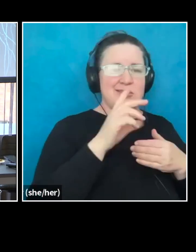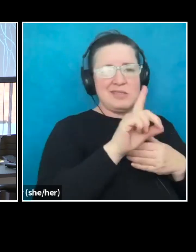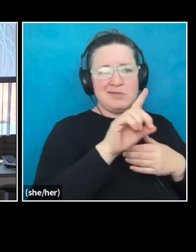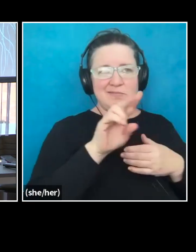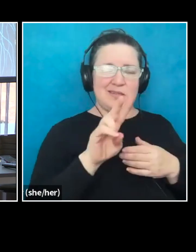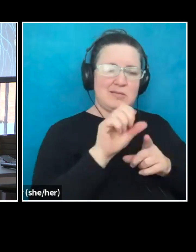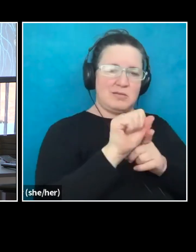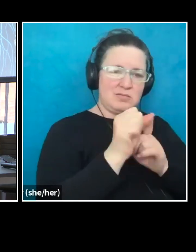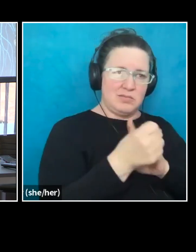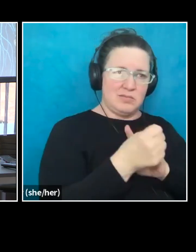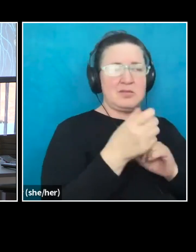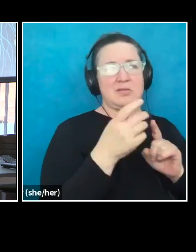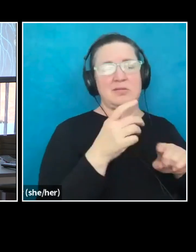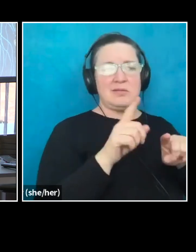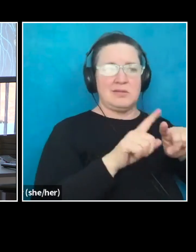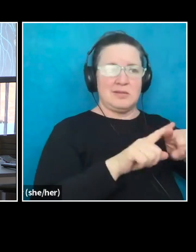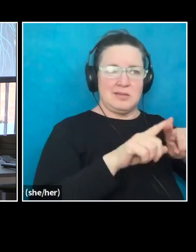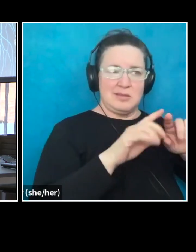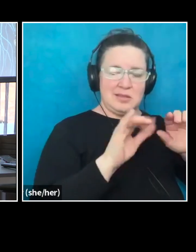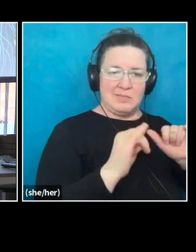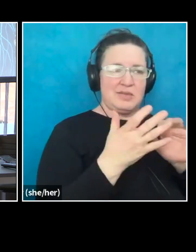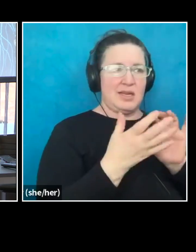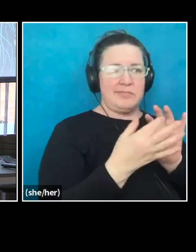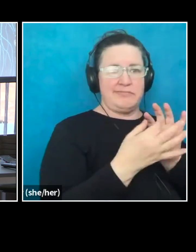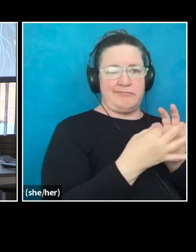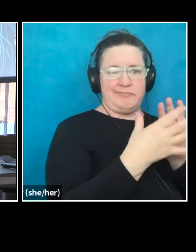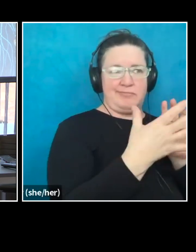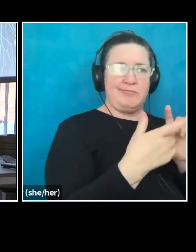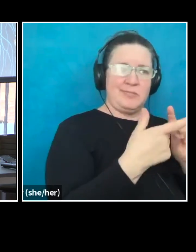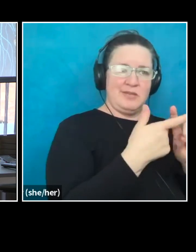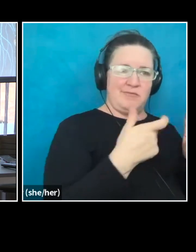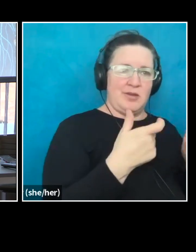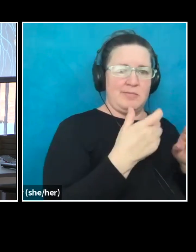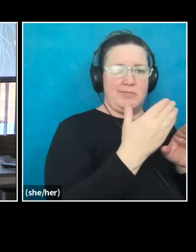to rely on her partner for rides until she was able to get hooked into her local paratransit